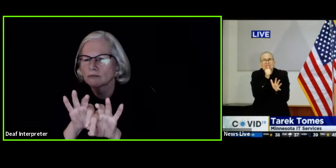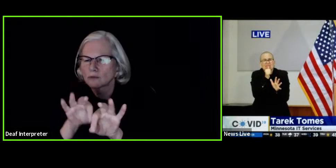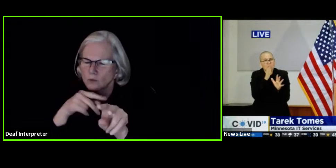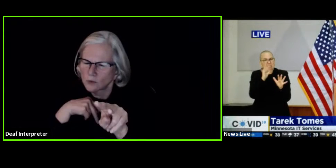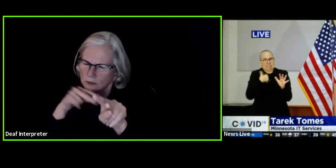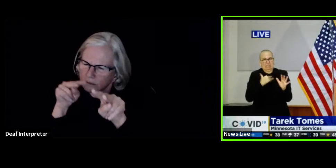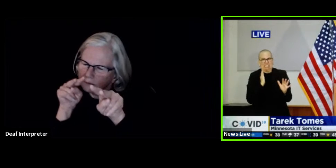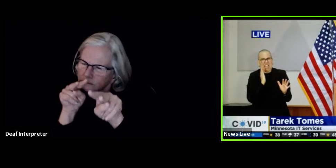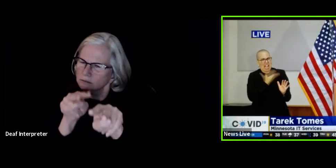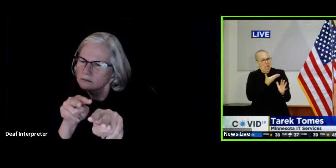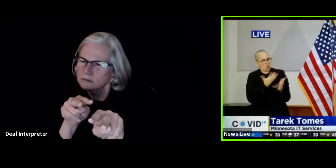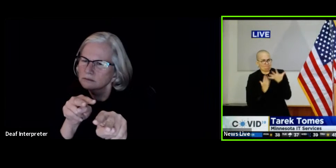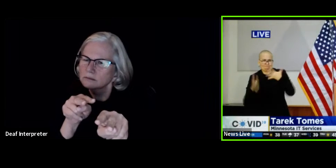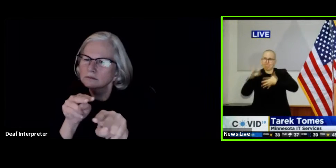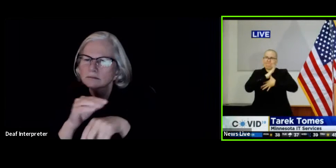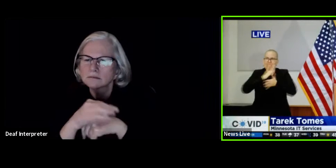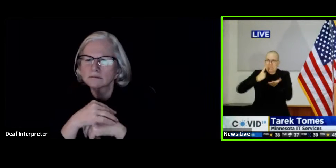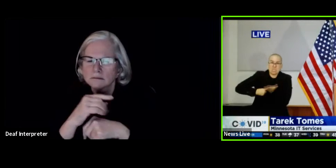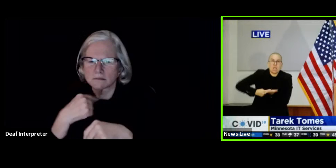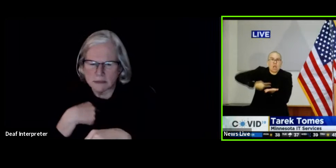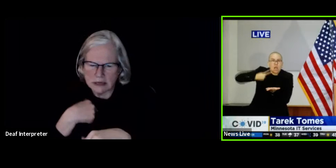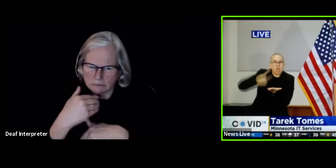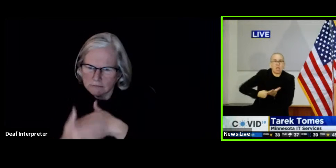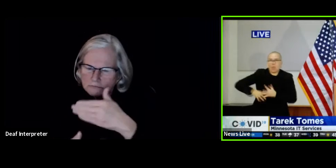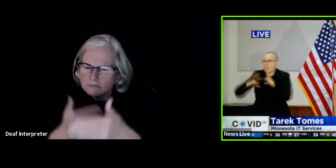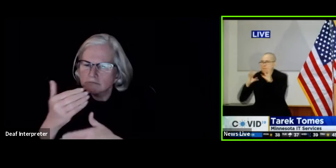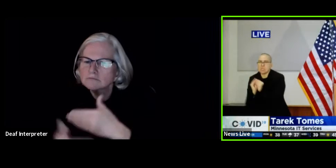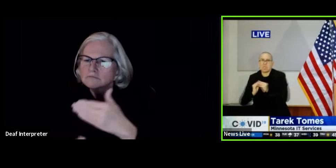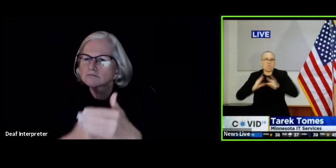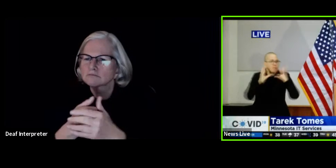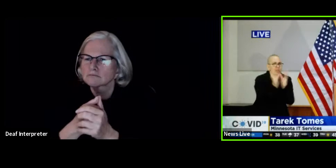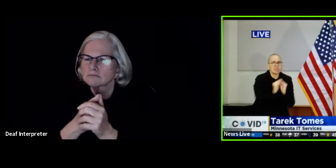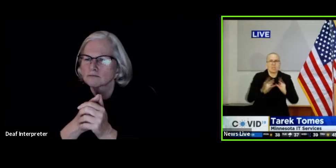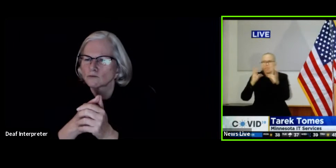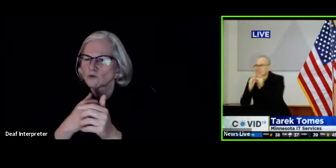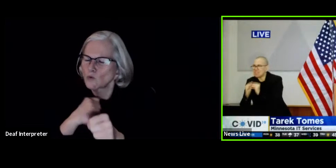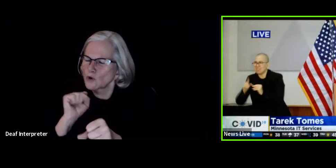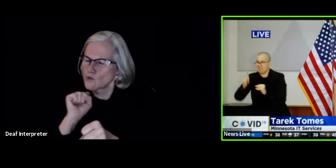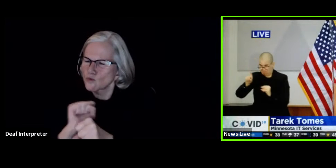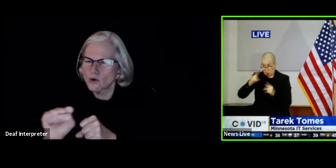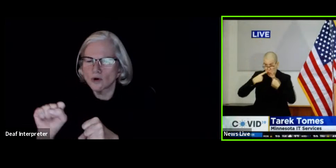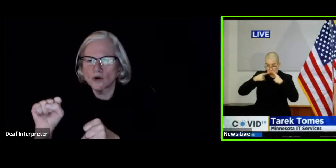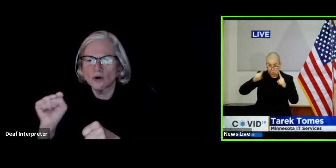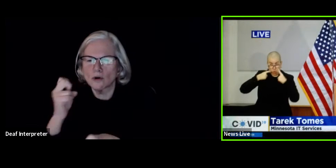OF TIME WATCHING THE ROLLOUT WHILE WE WERE CONTINUING TO WORK IN THESE SPACES TO MAKE SURE THAT